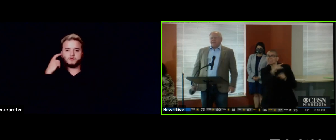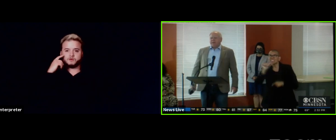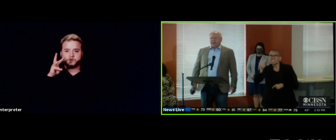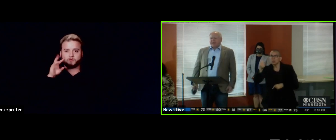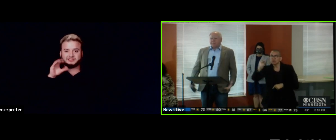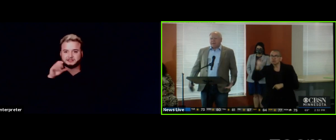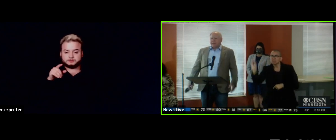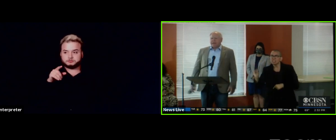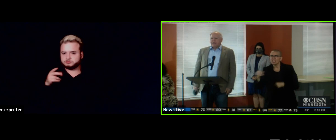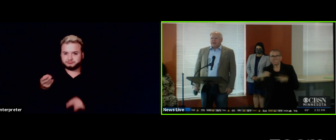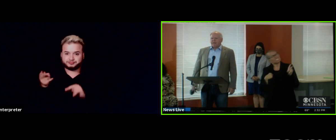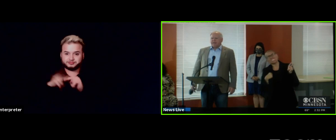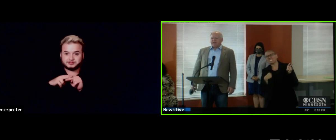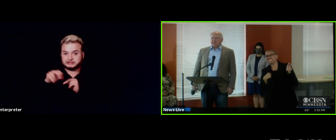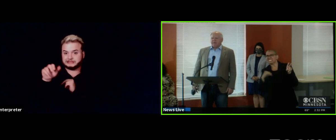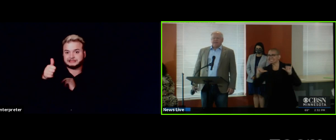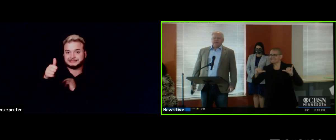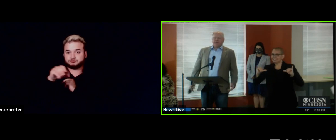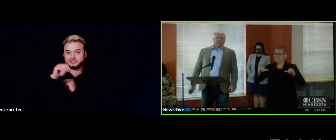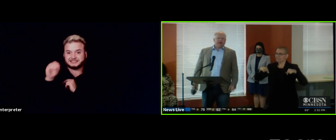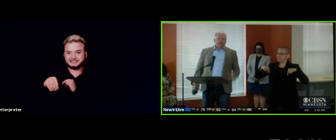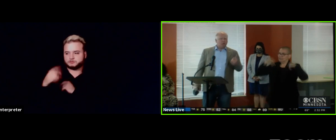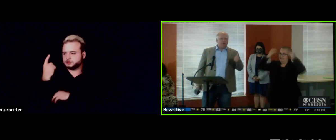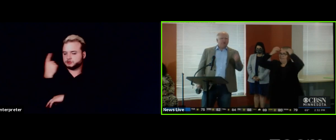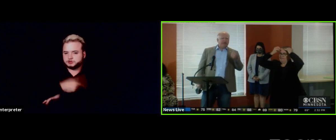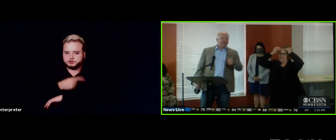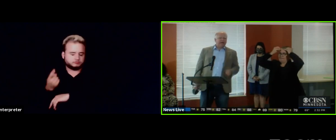the math in my head now but they tell me we had thirteen thousand one hundred eighty nine